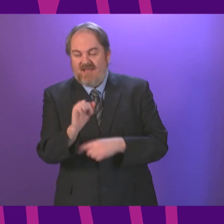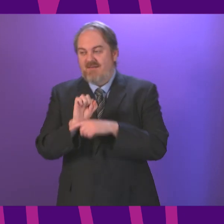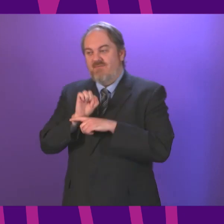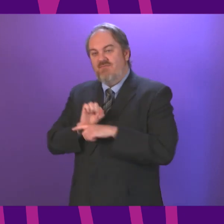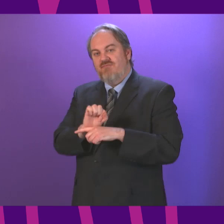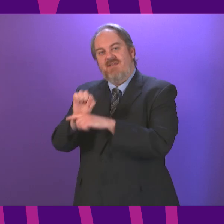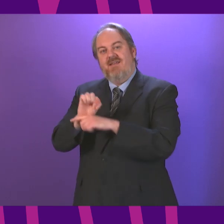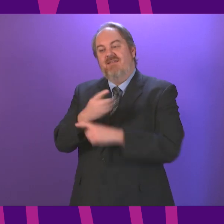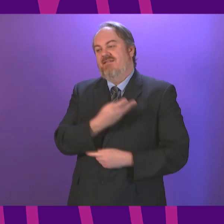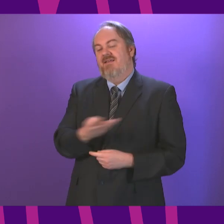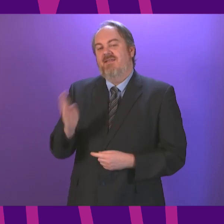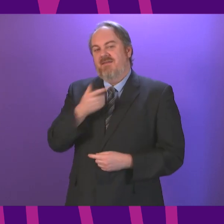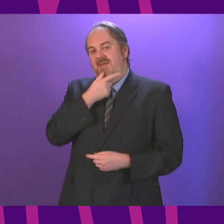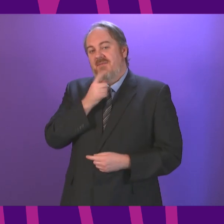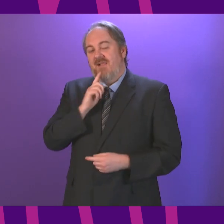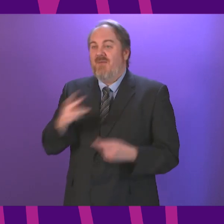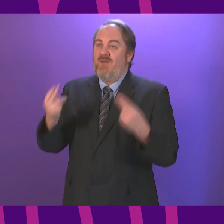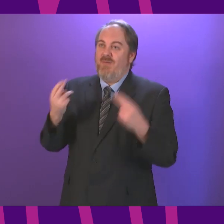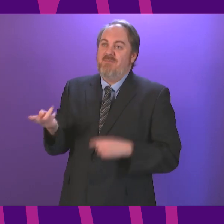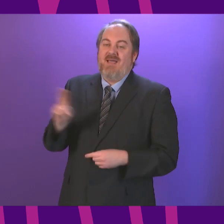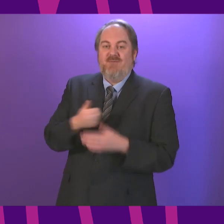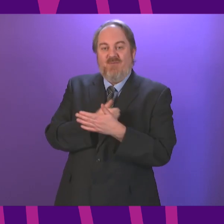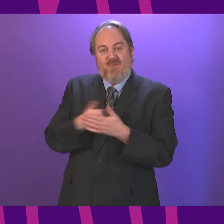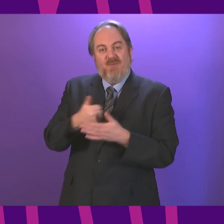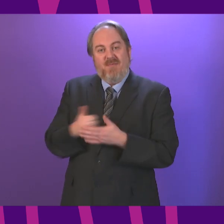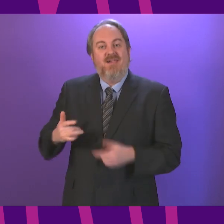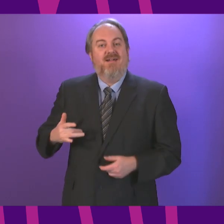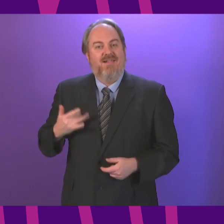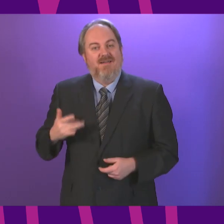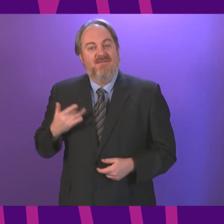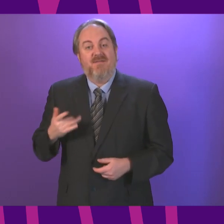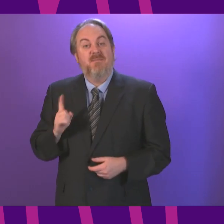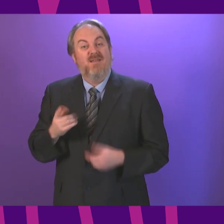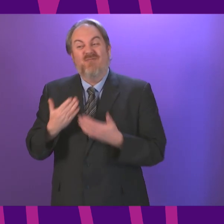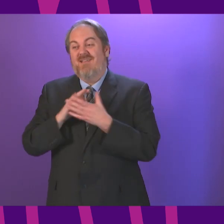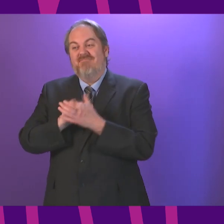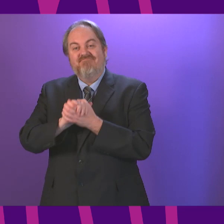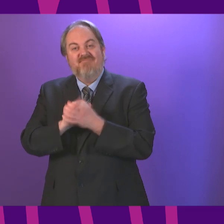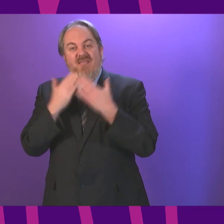a much more normal way of life. I thank everyone, again, for all their co-operation and sacrifice.